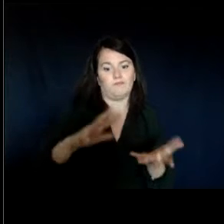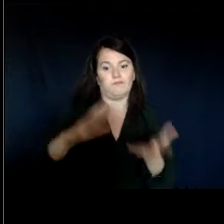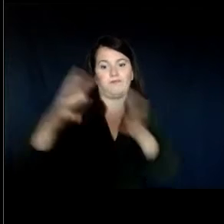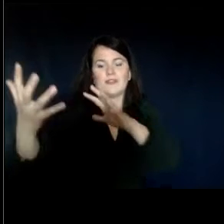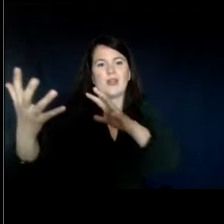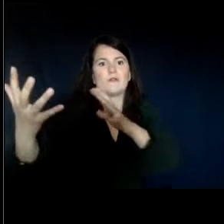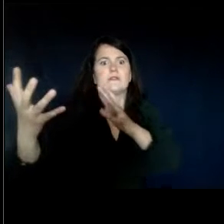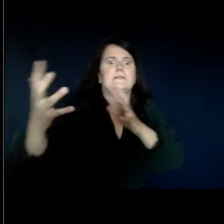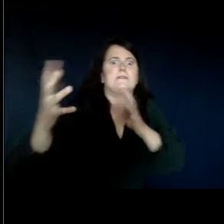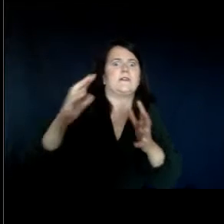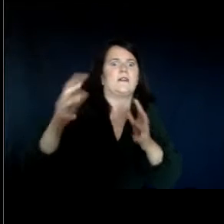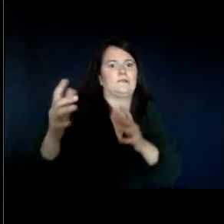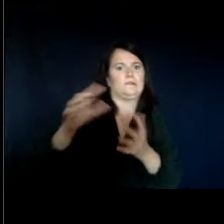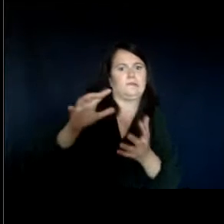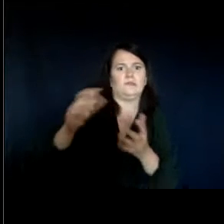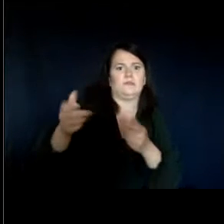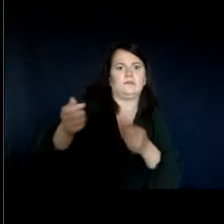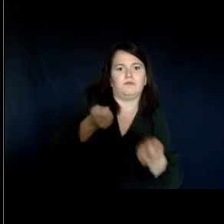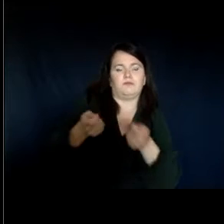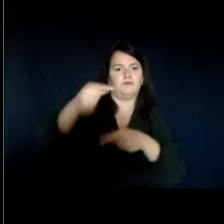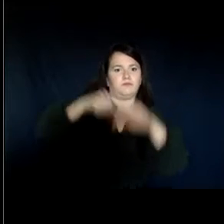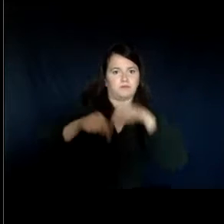that will be put in place soon.